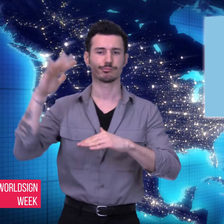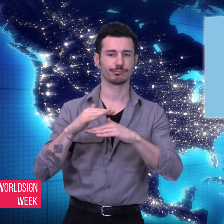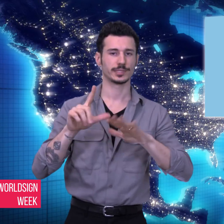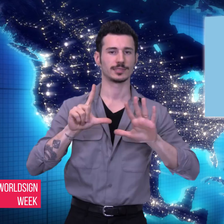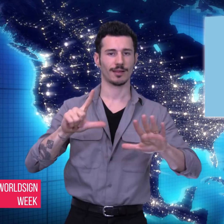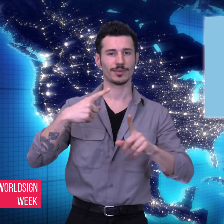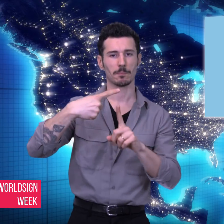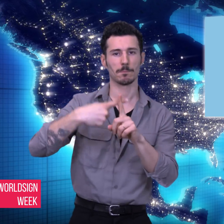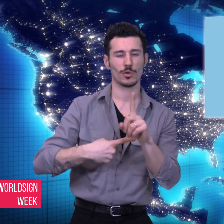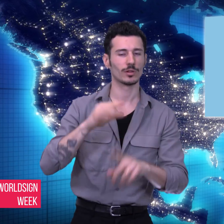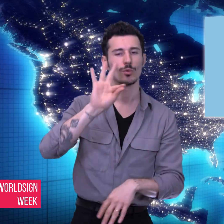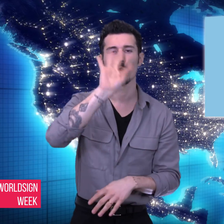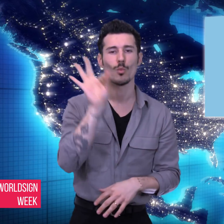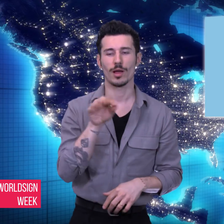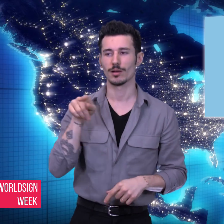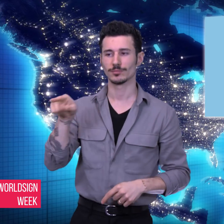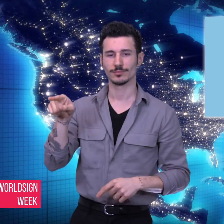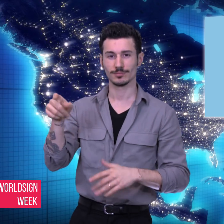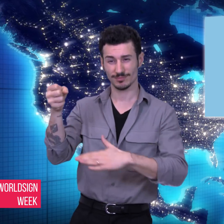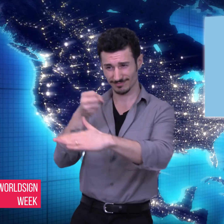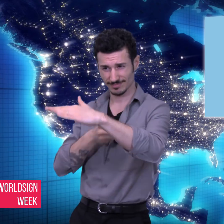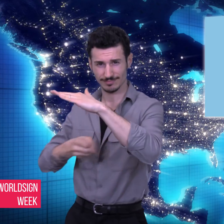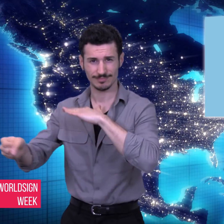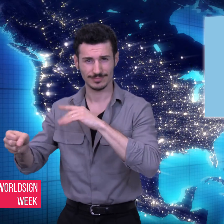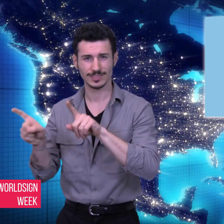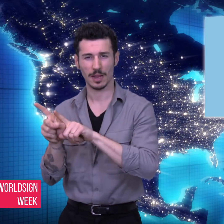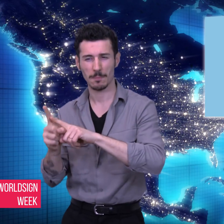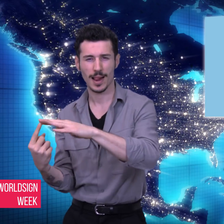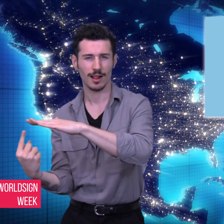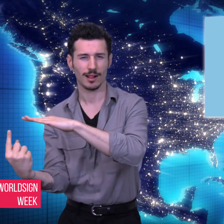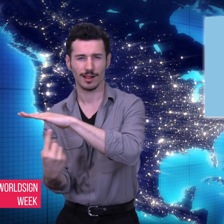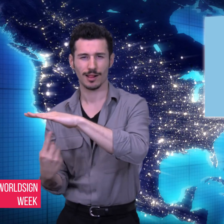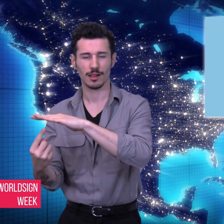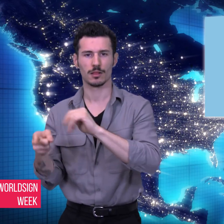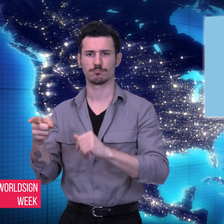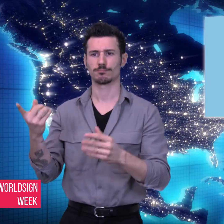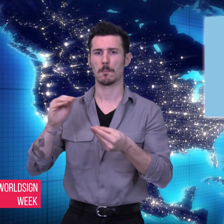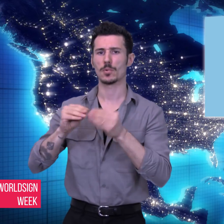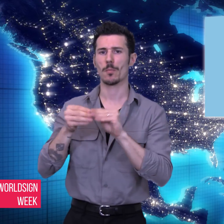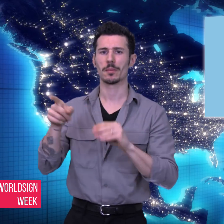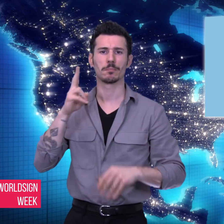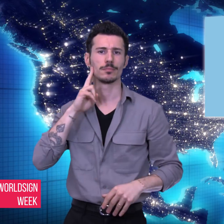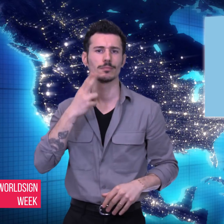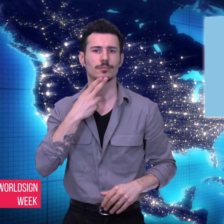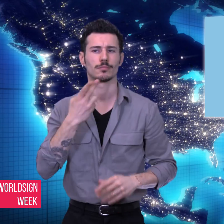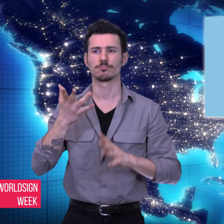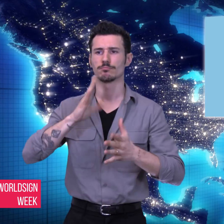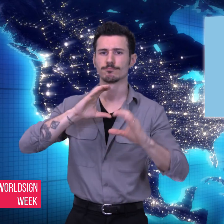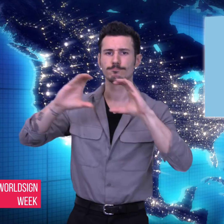would be isolated in prison with no one